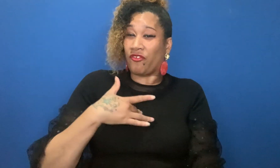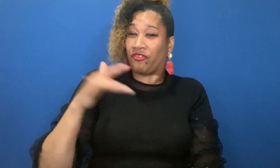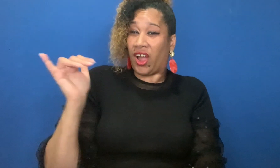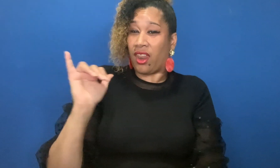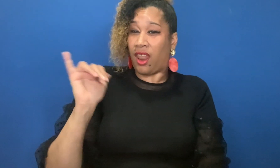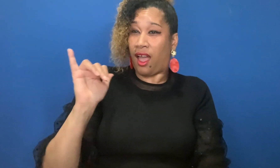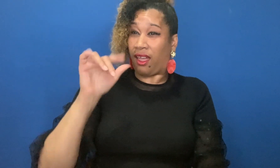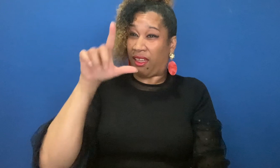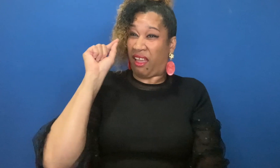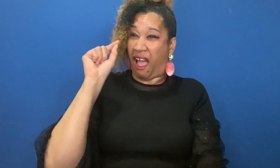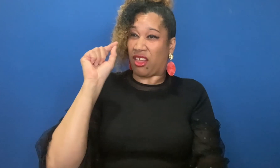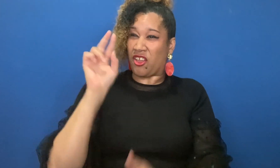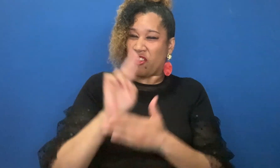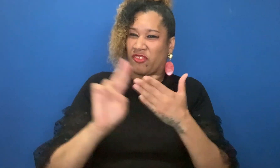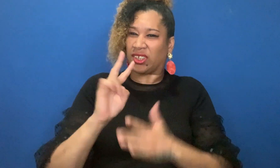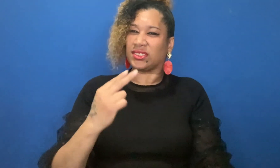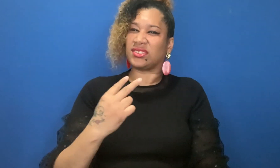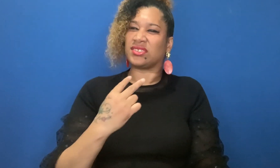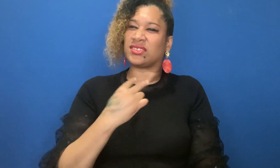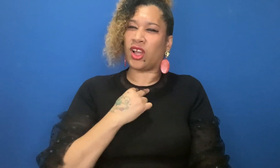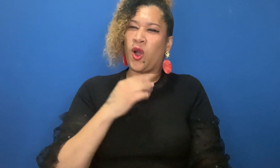I feel like Gallaudet University